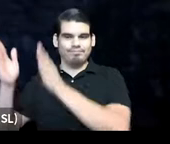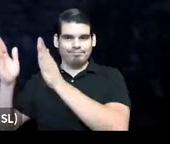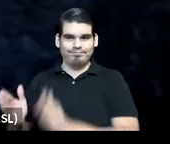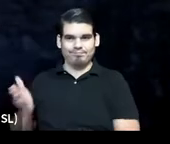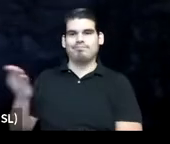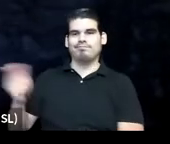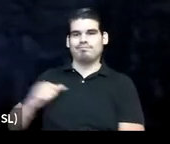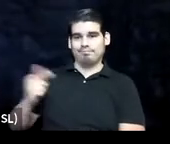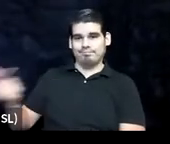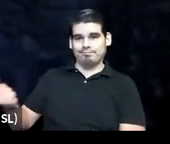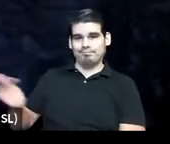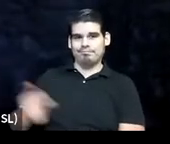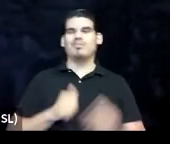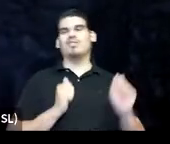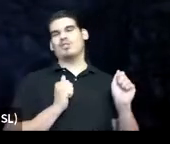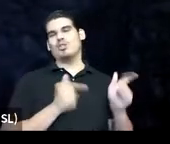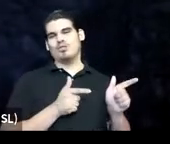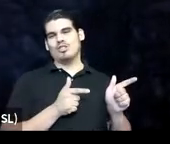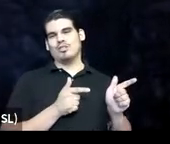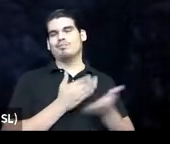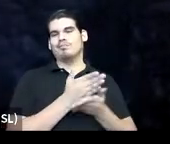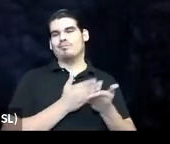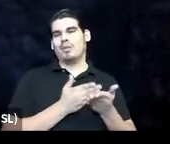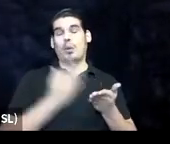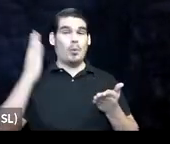If the whereas those are the why, the the resolves are the how and the resolves are really kind of